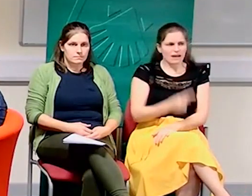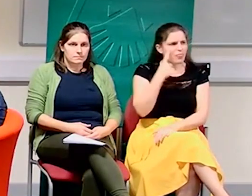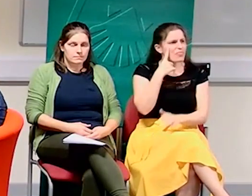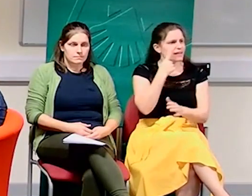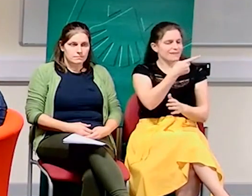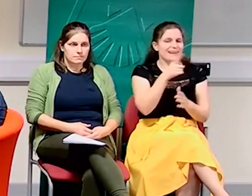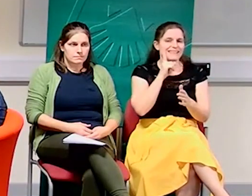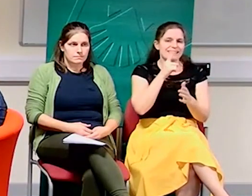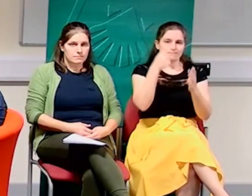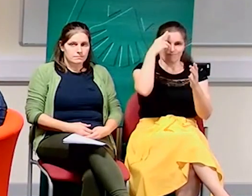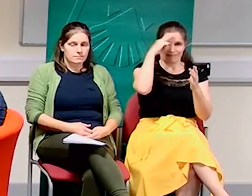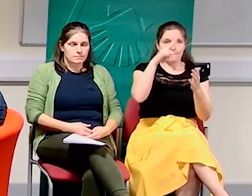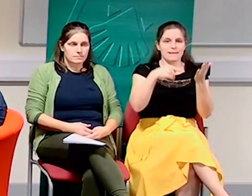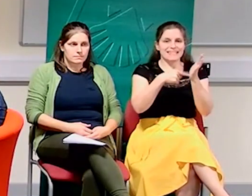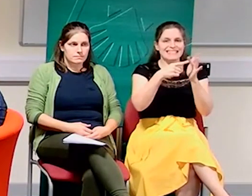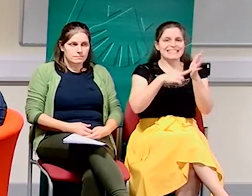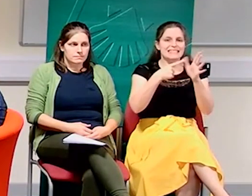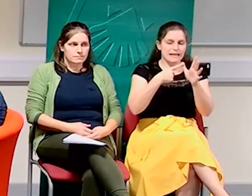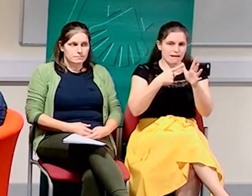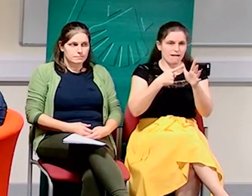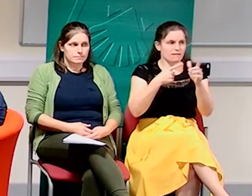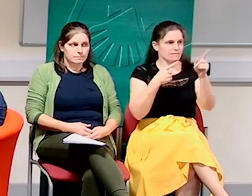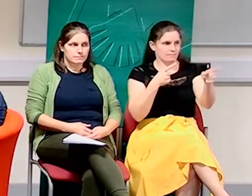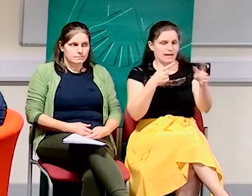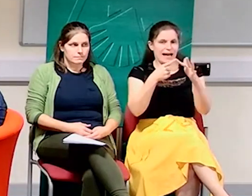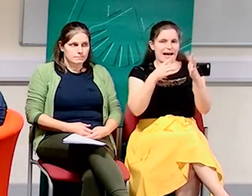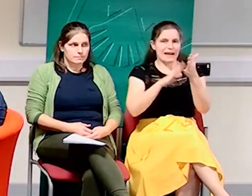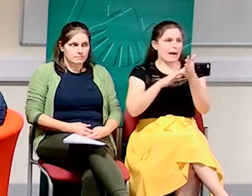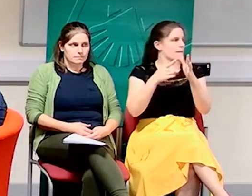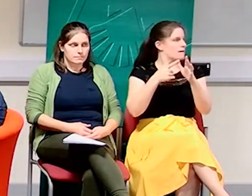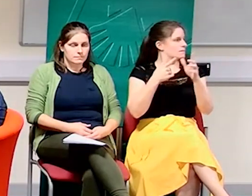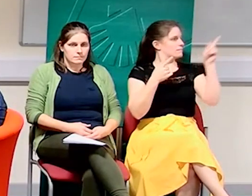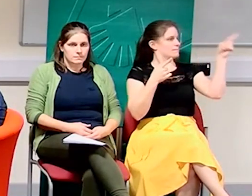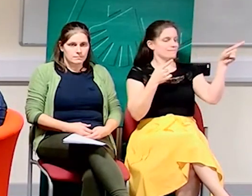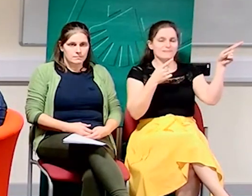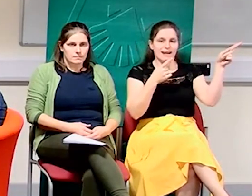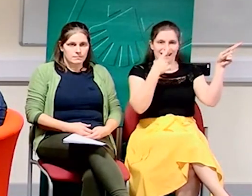to be coming out with microphones so that we can hear your questions or if you hand them a question